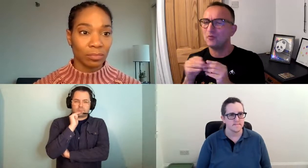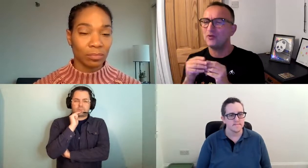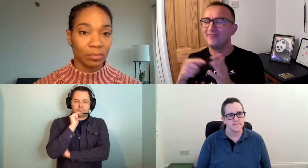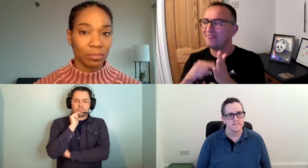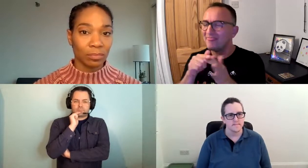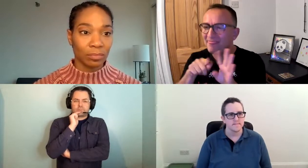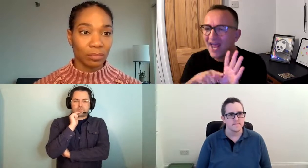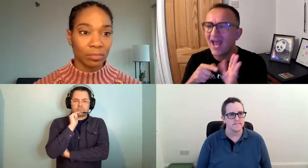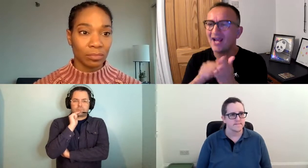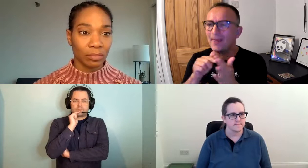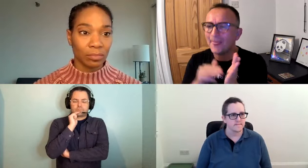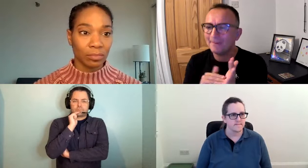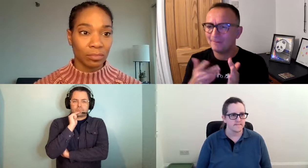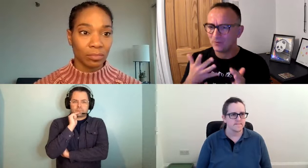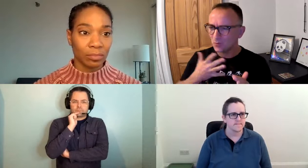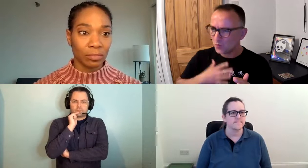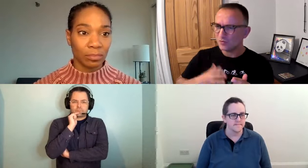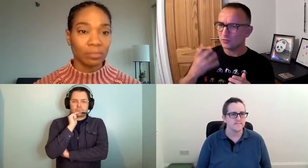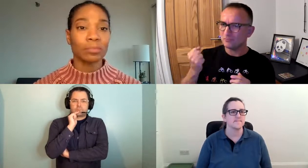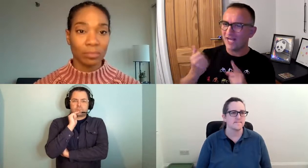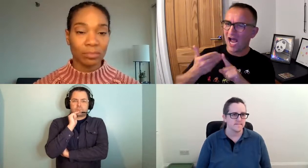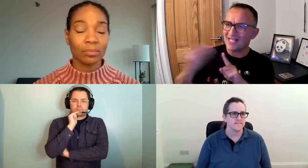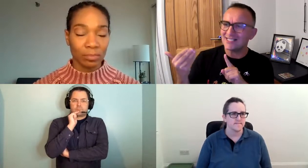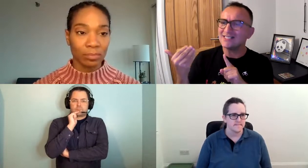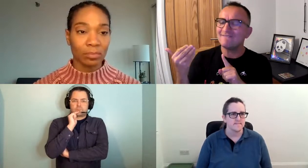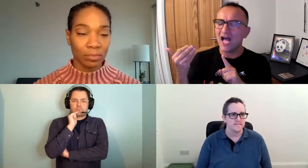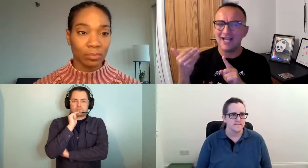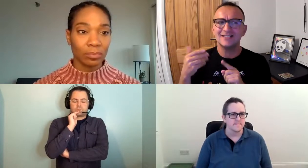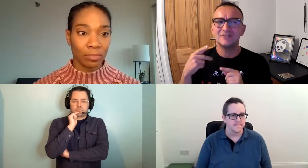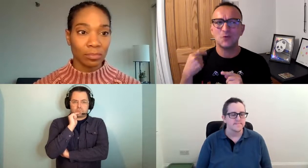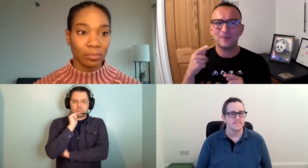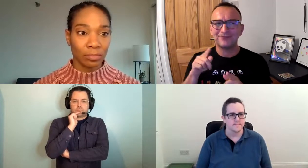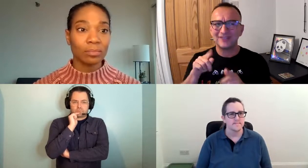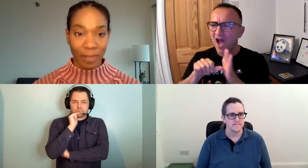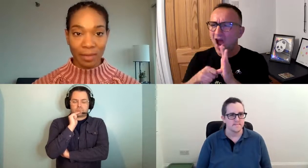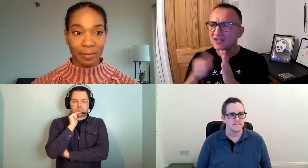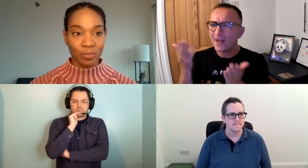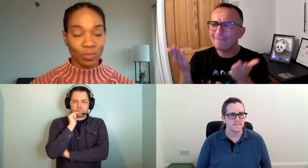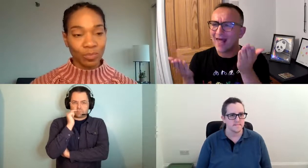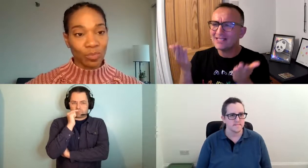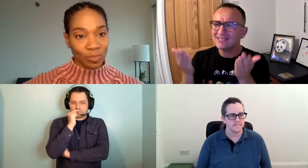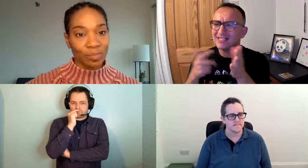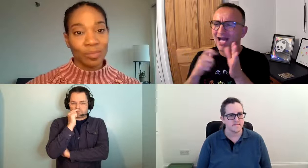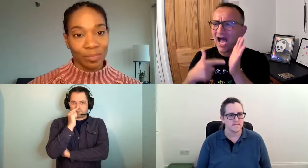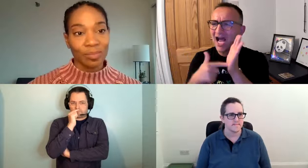identity and finding the right language for that but also having an audience that understand it and so